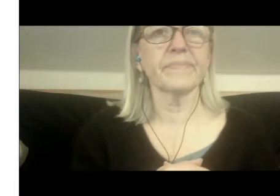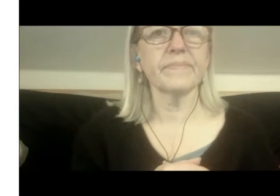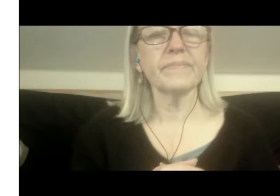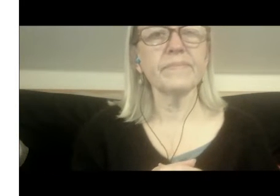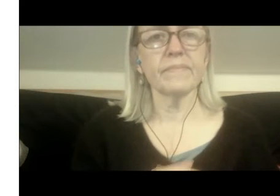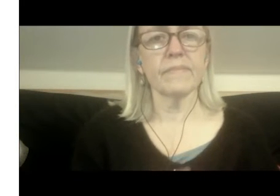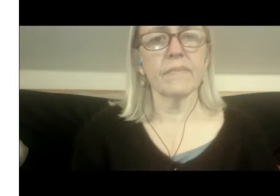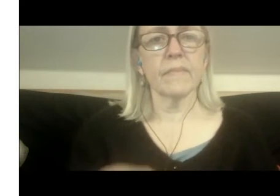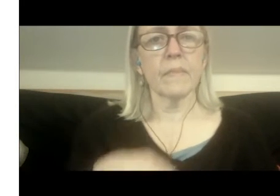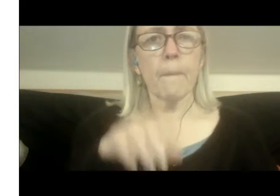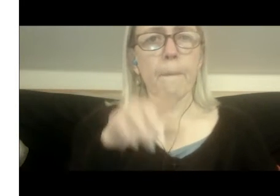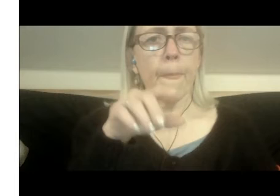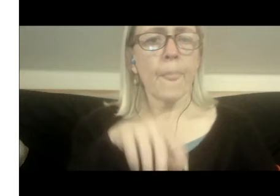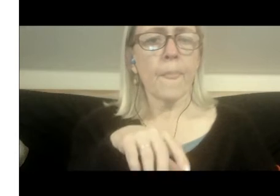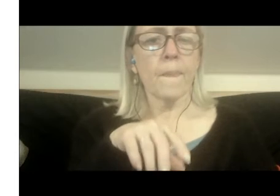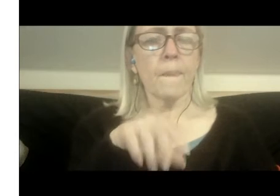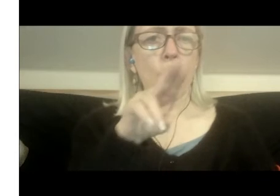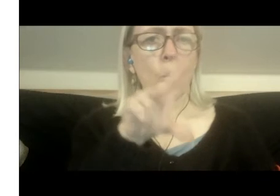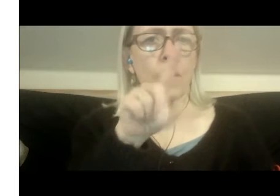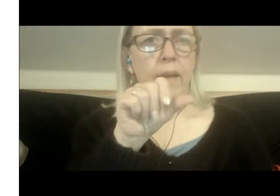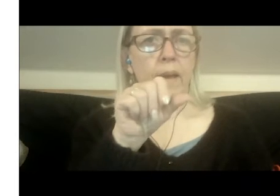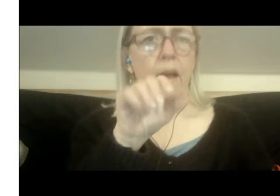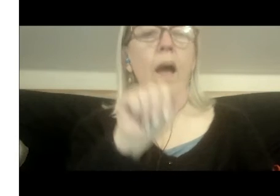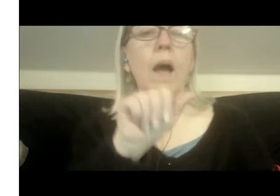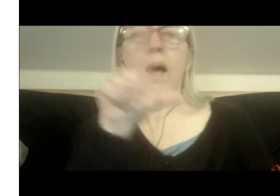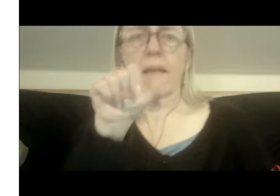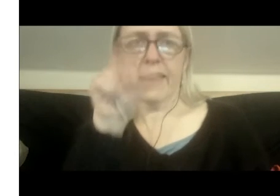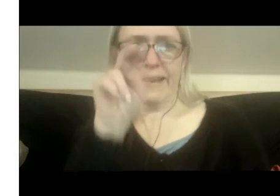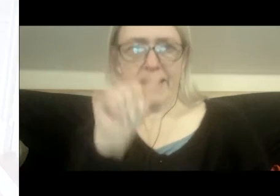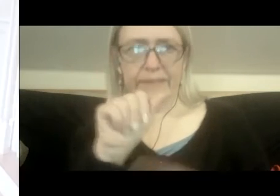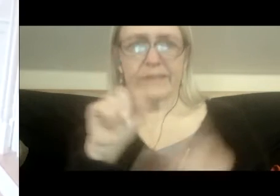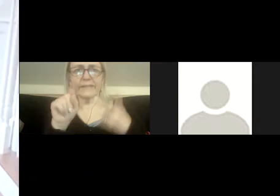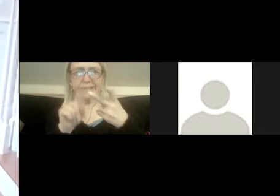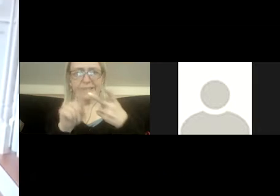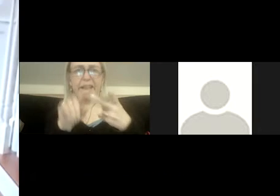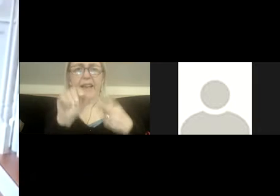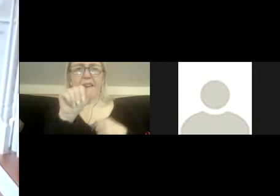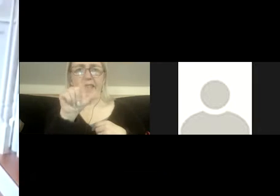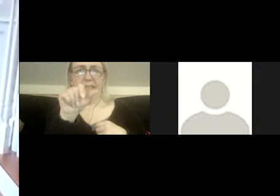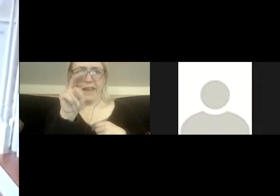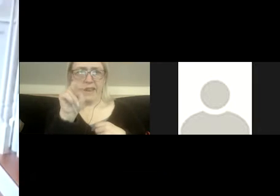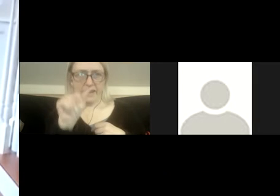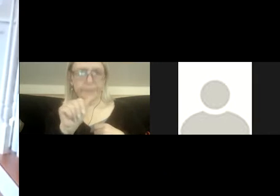As we already heard today, Elayna has done an exceptional job working with minority and underrepresented communities